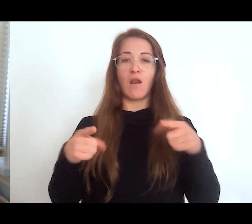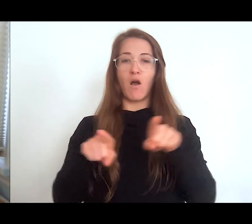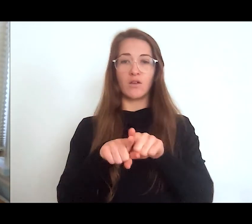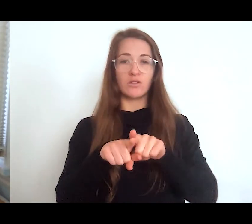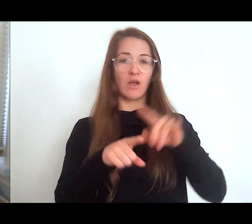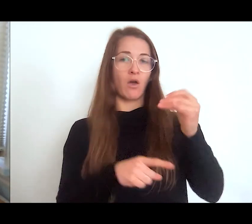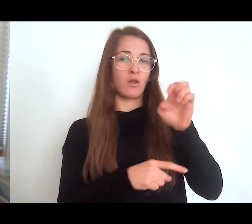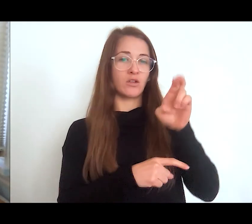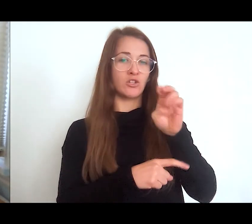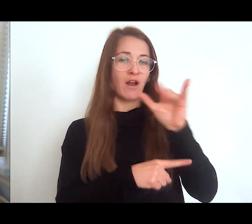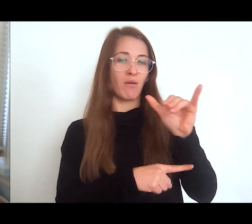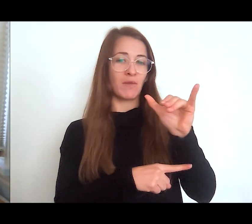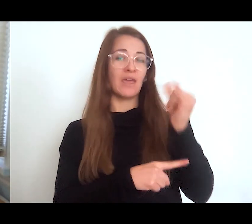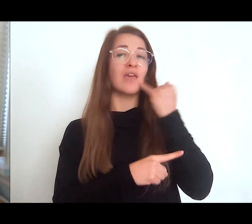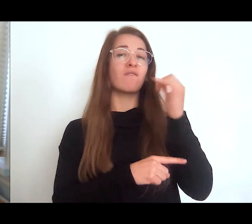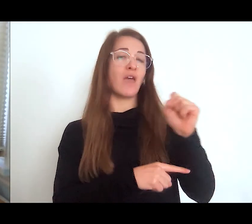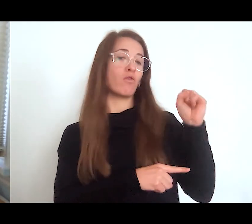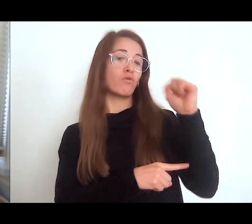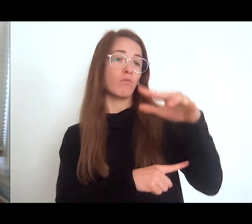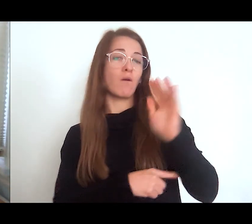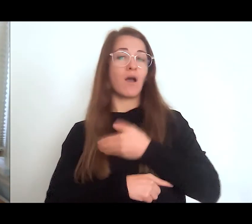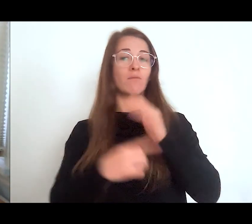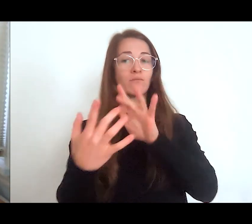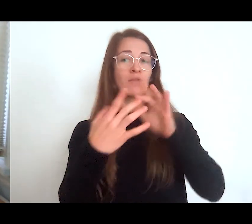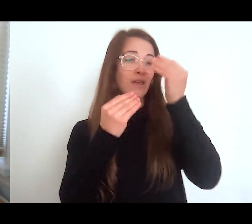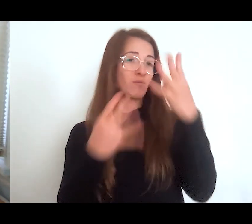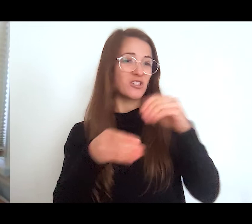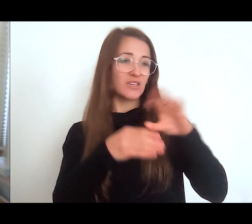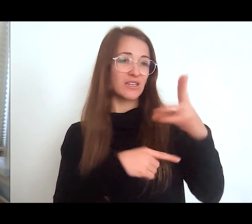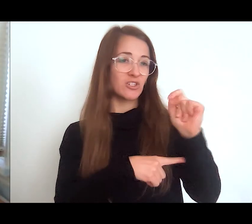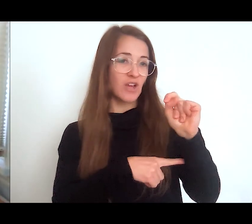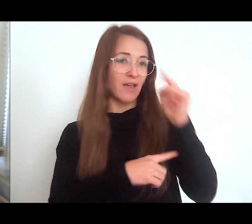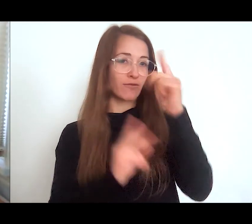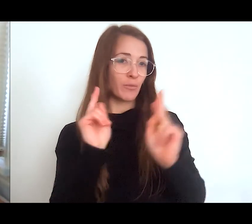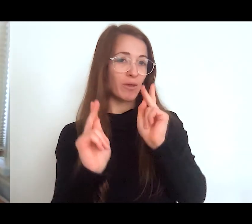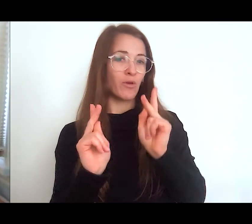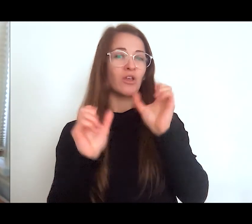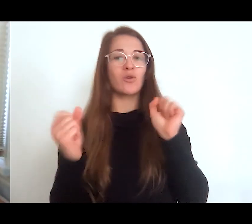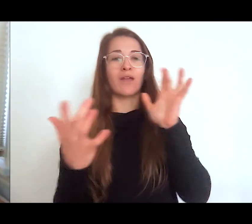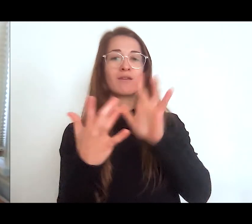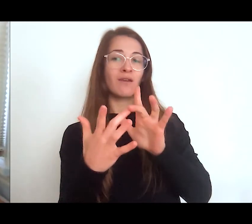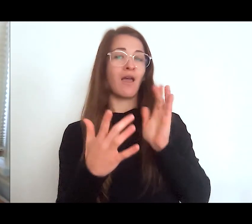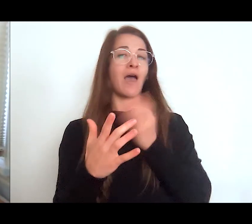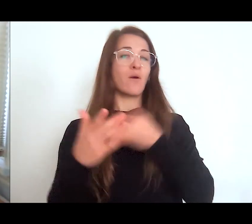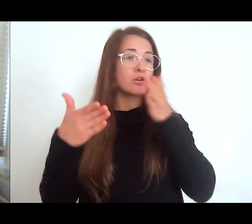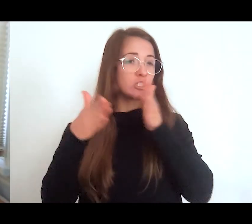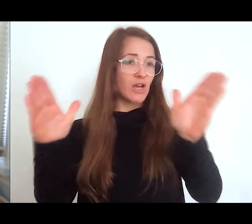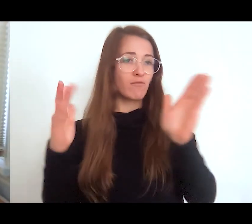WEBSITE AND WE CAN ALSO PERHAPS JEREMY THROW IN THE CONTACT IN